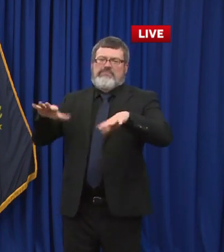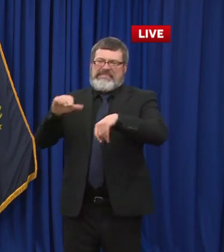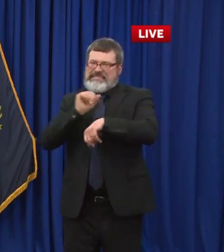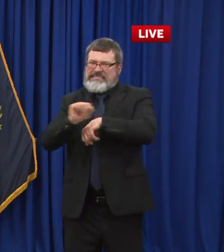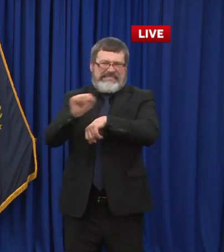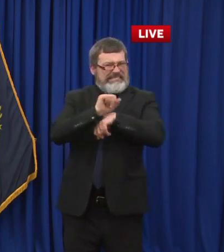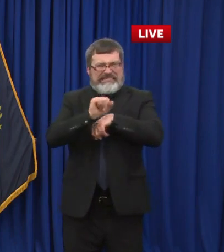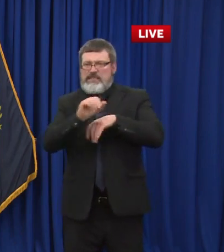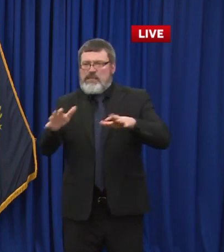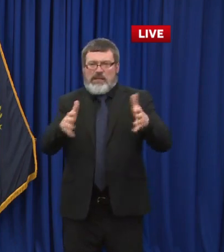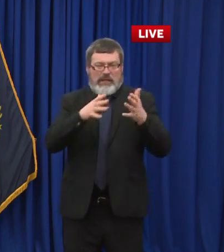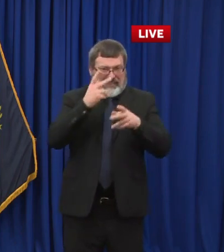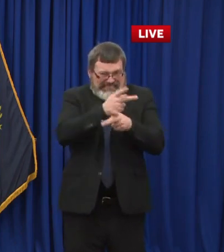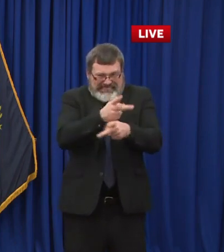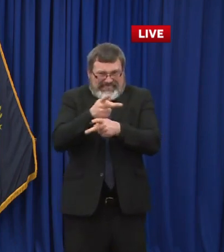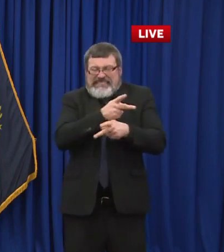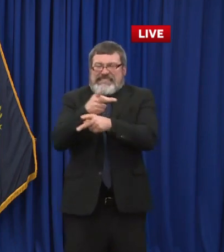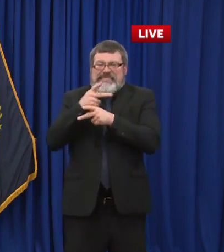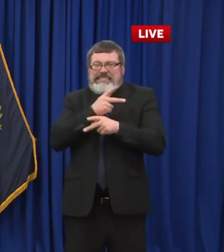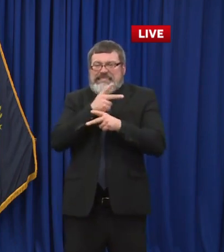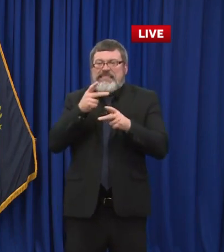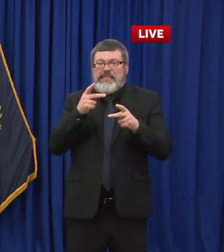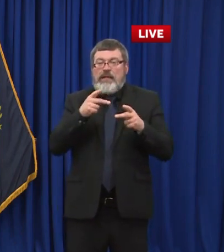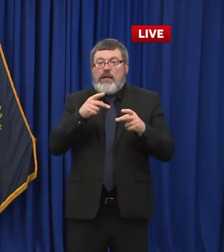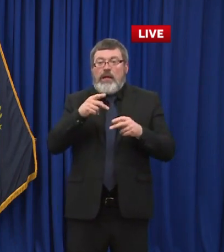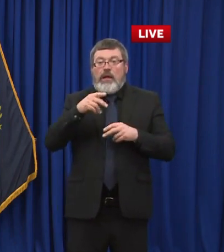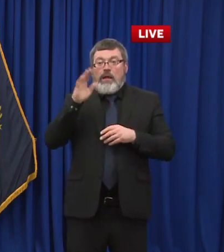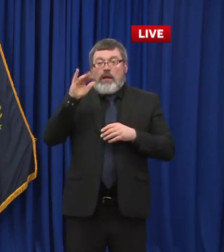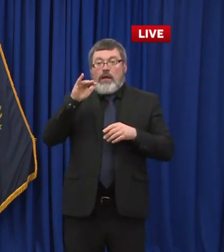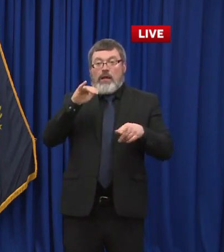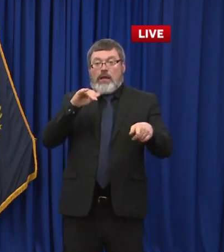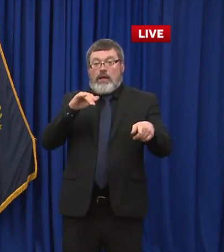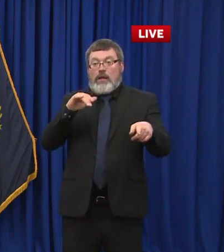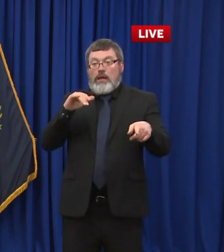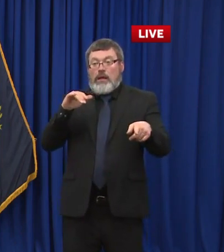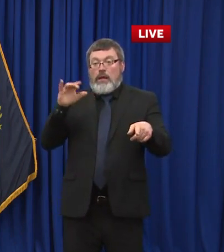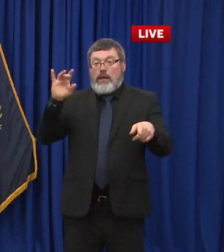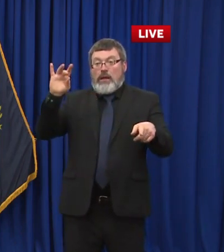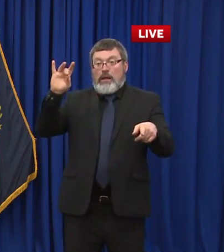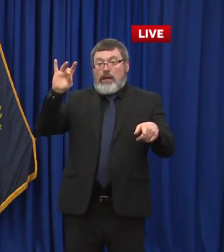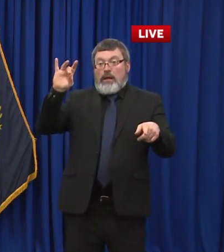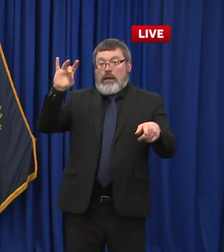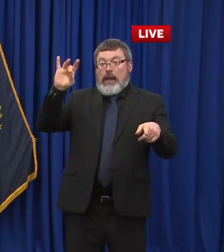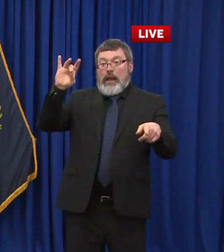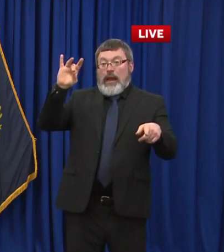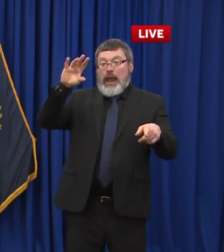PEGULA BRECK AND HER STAFF HAVE DONE A FANTASTIC JOB AT THE VETERANS HOME.